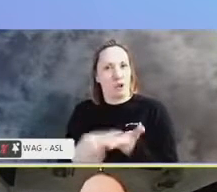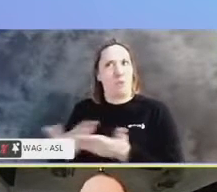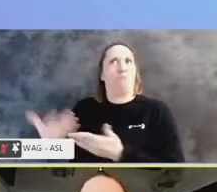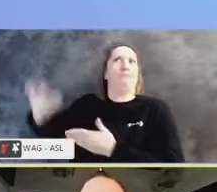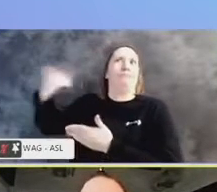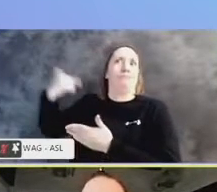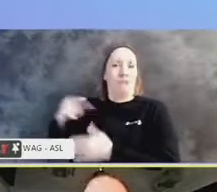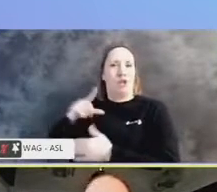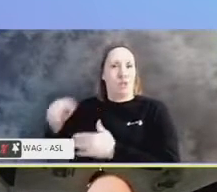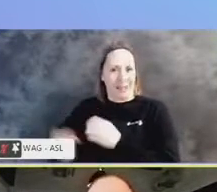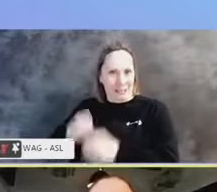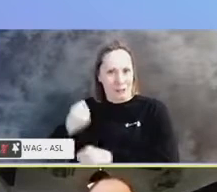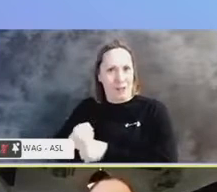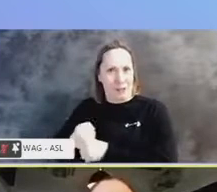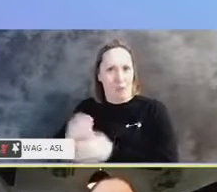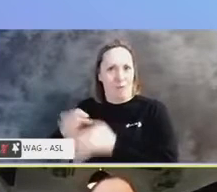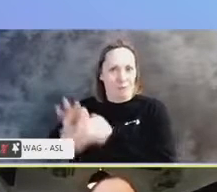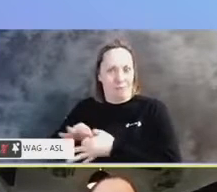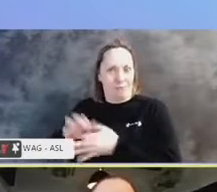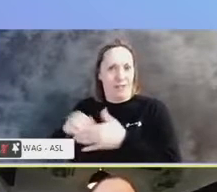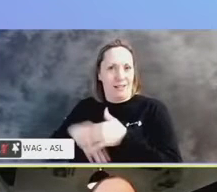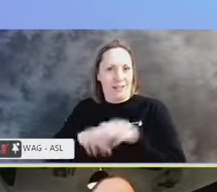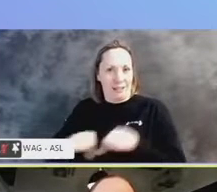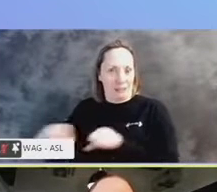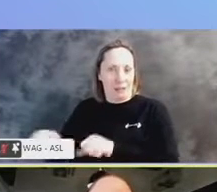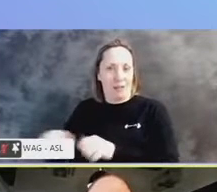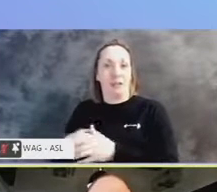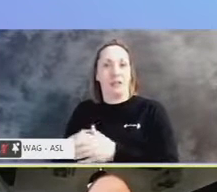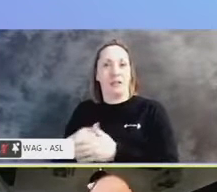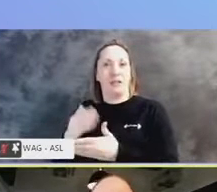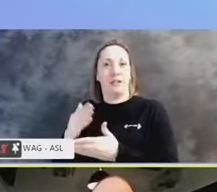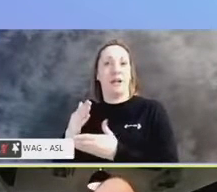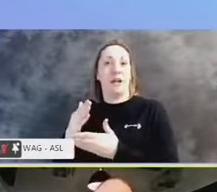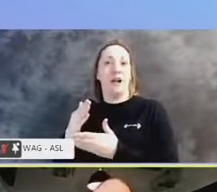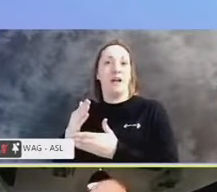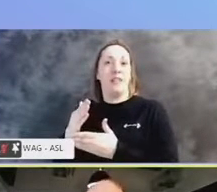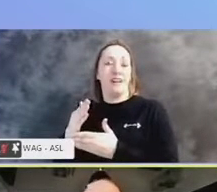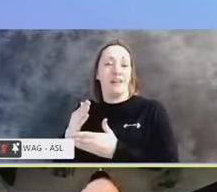things, like images, and Alt text, things like that. Things we're talking about things of